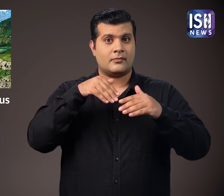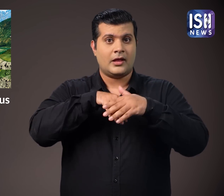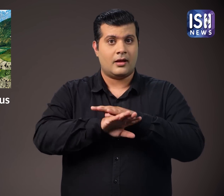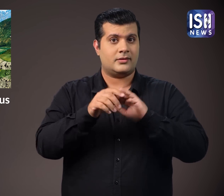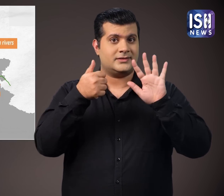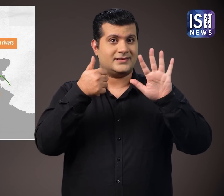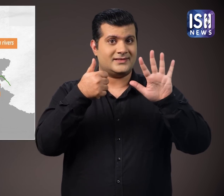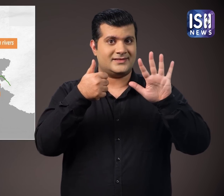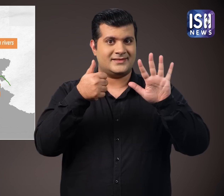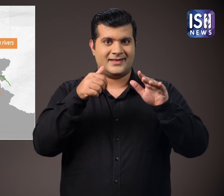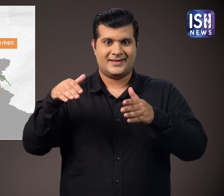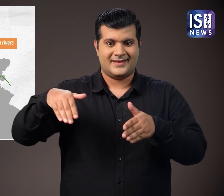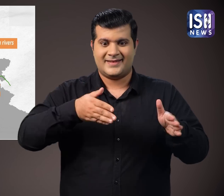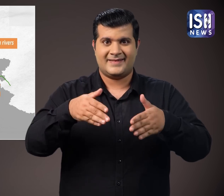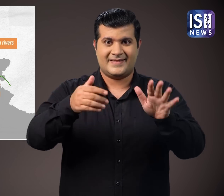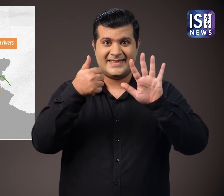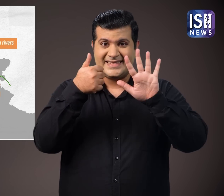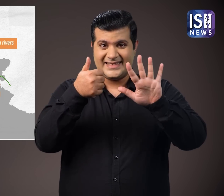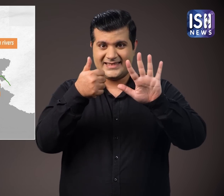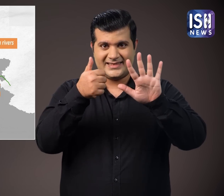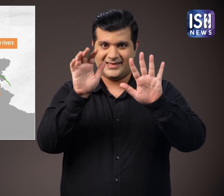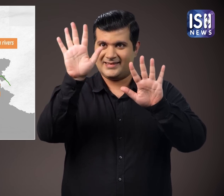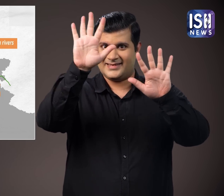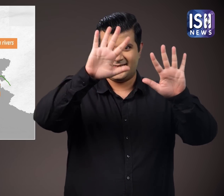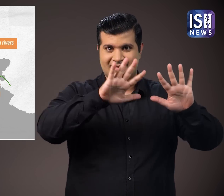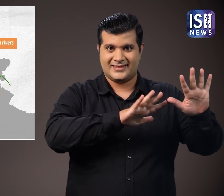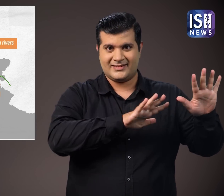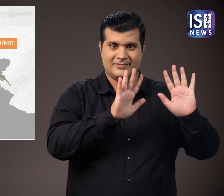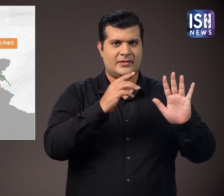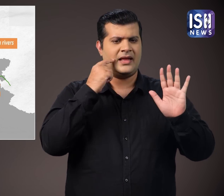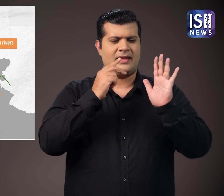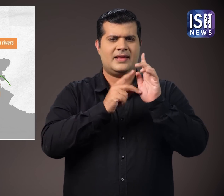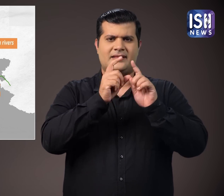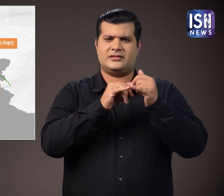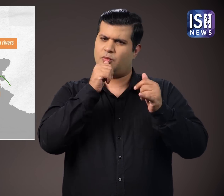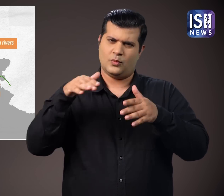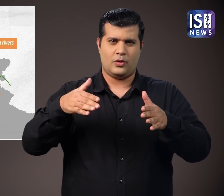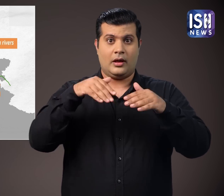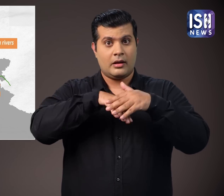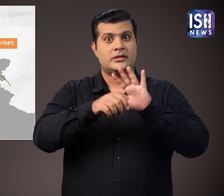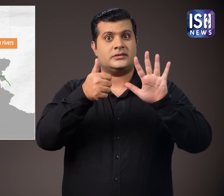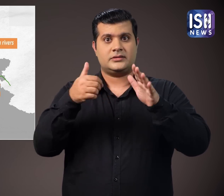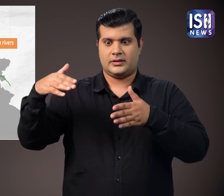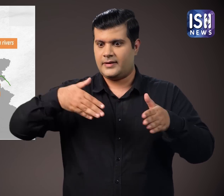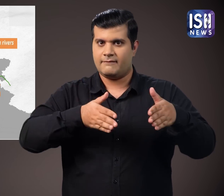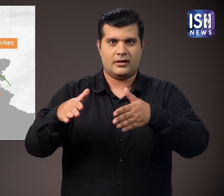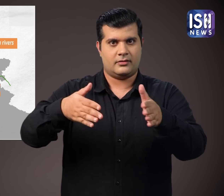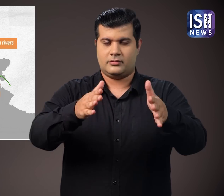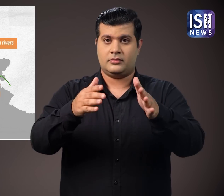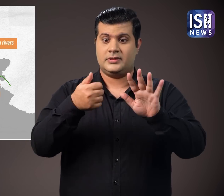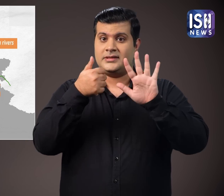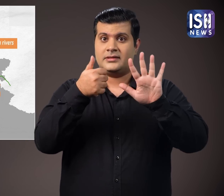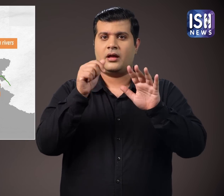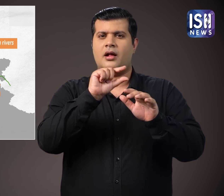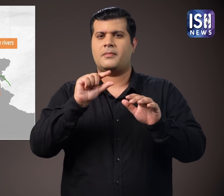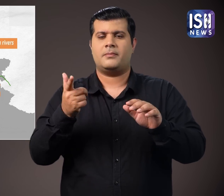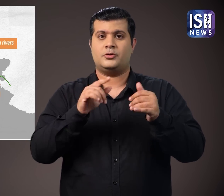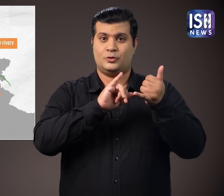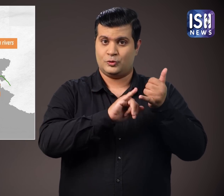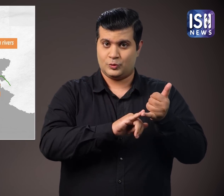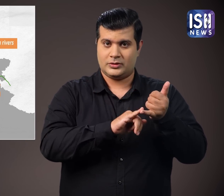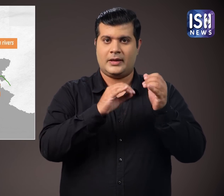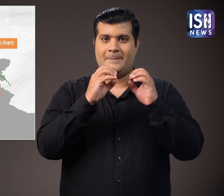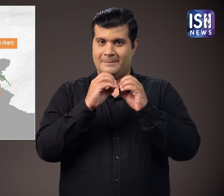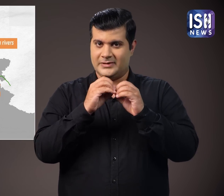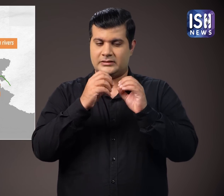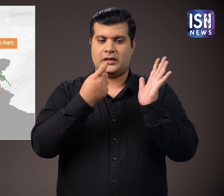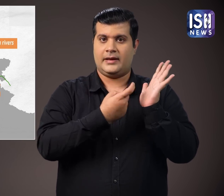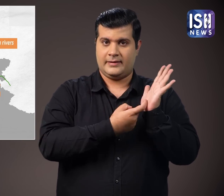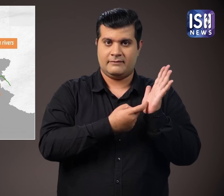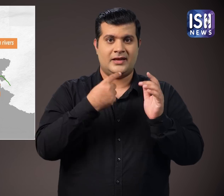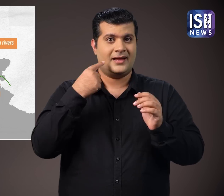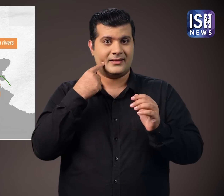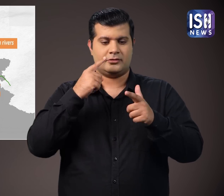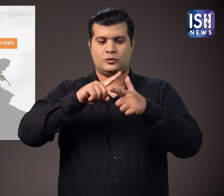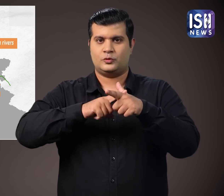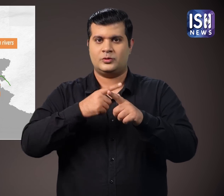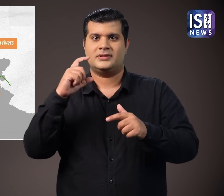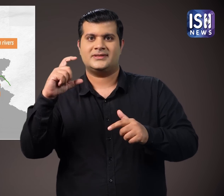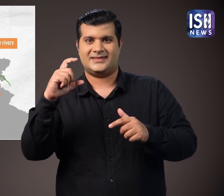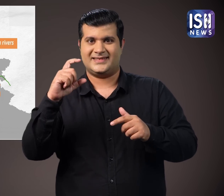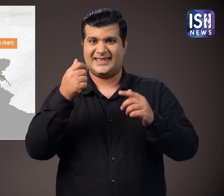The six rivers included the IWT are Sutlej, Beas, Ravi, Indus, Jhelum and Chenab.